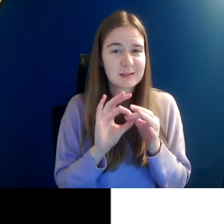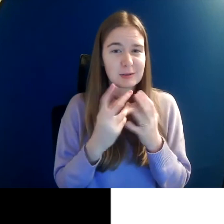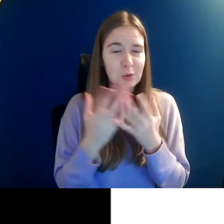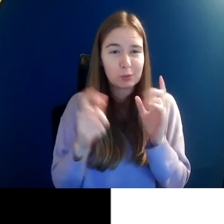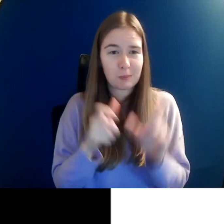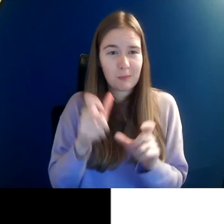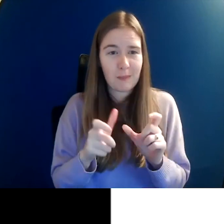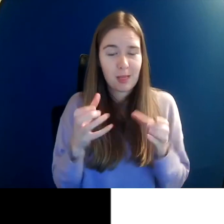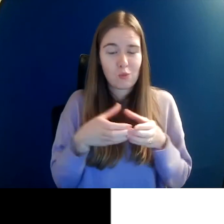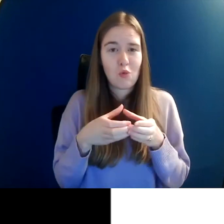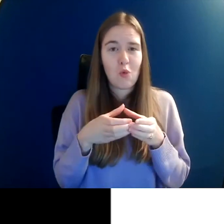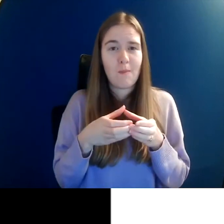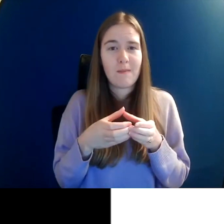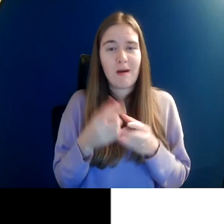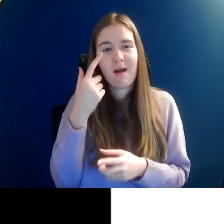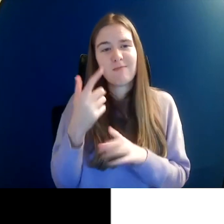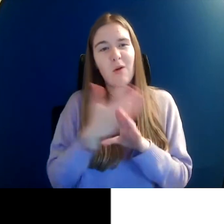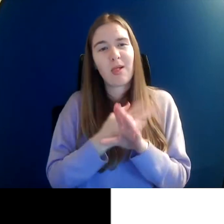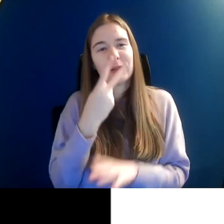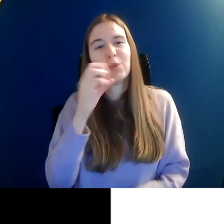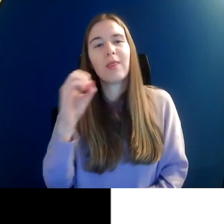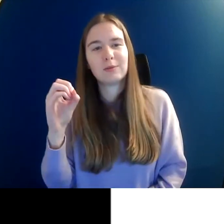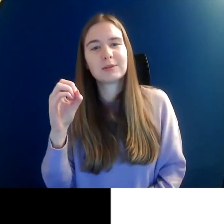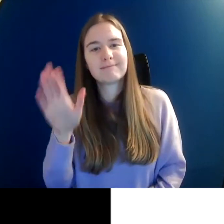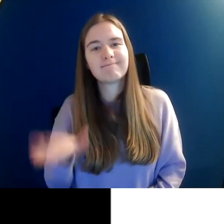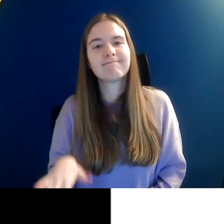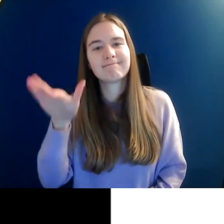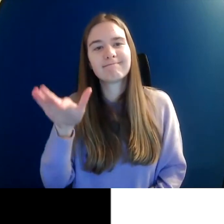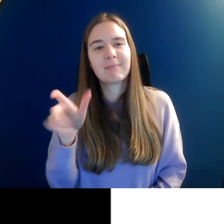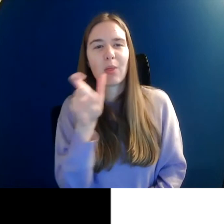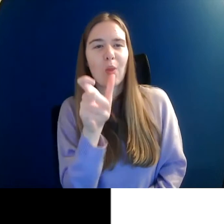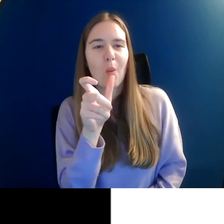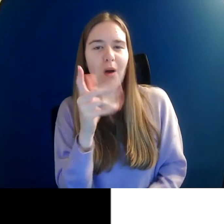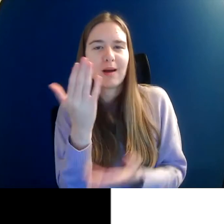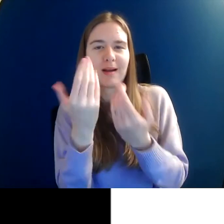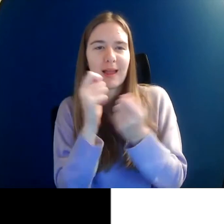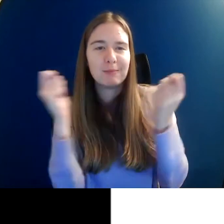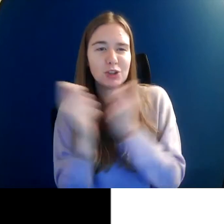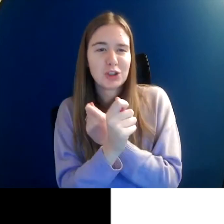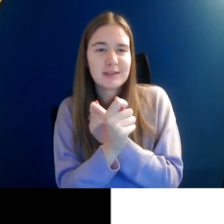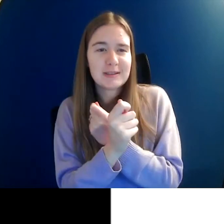in the early 2000s, and the phrase climate change wasn't really alien to us at this time.